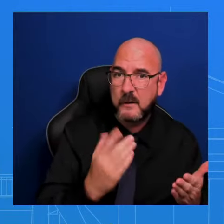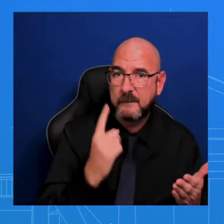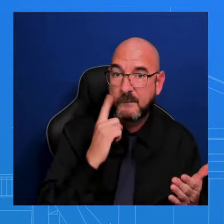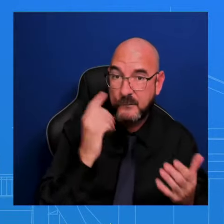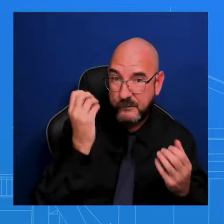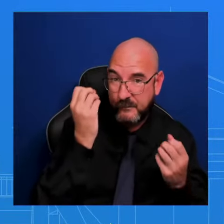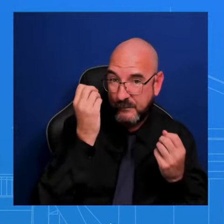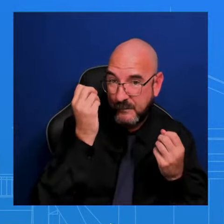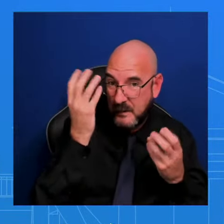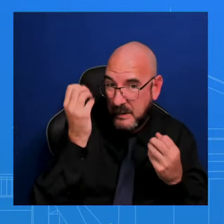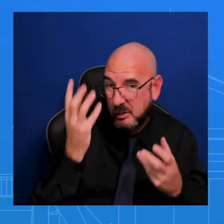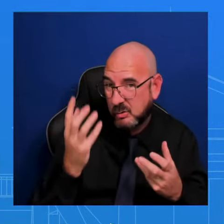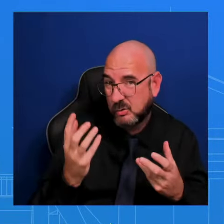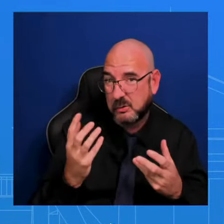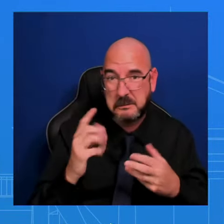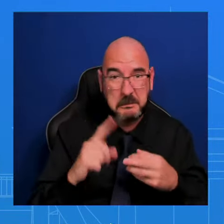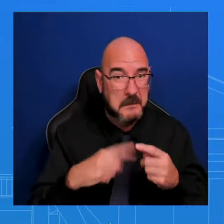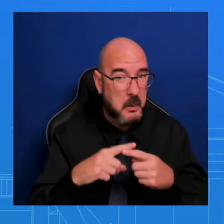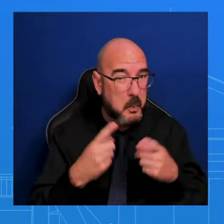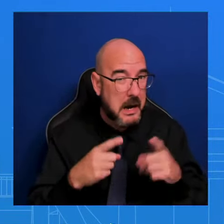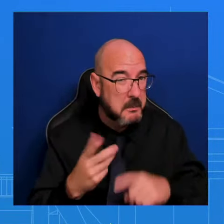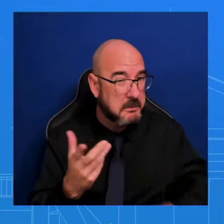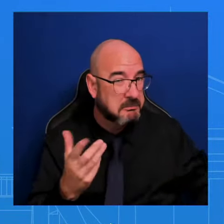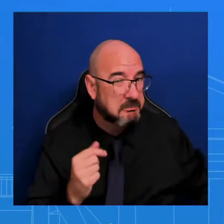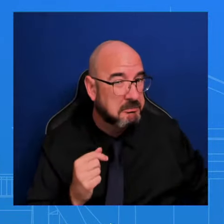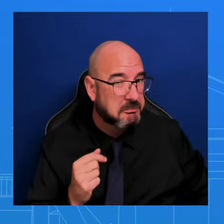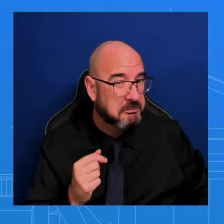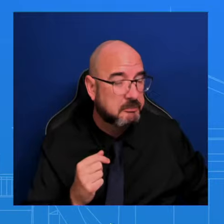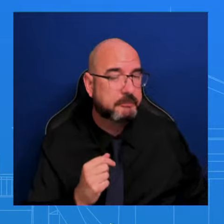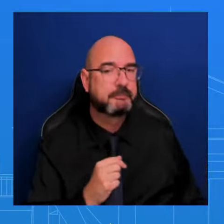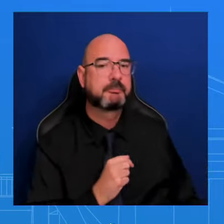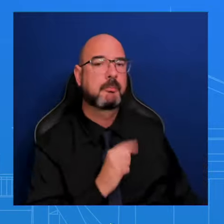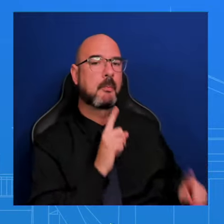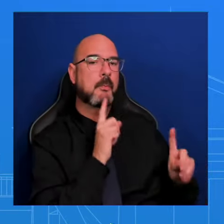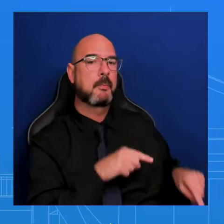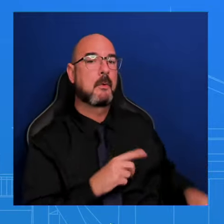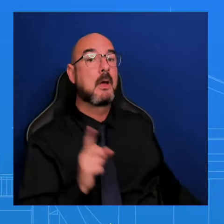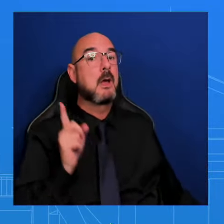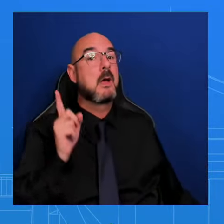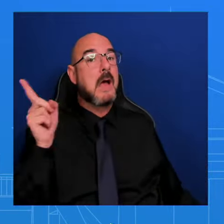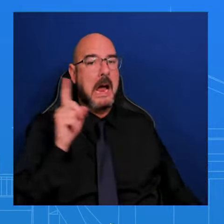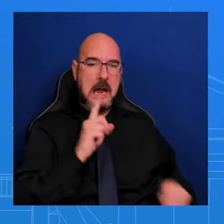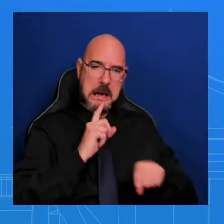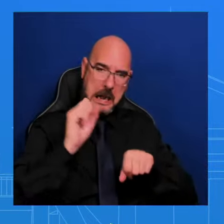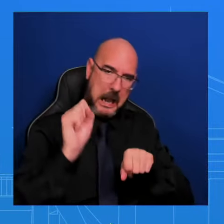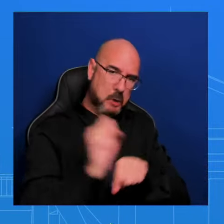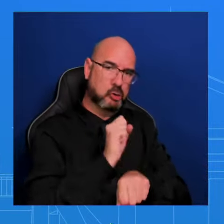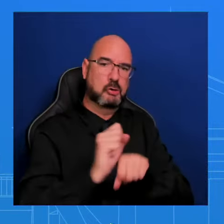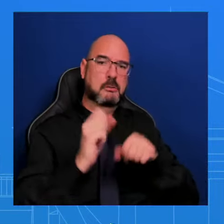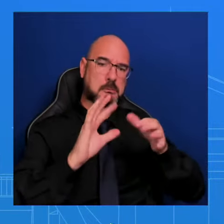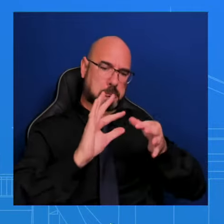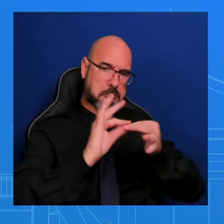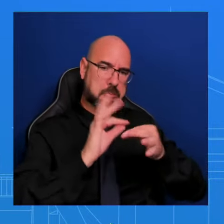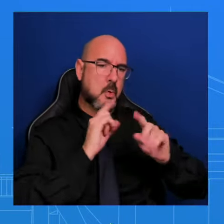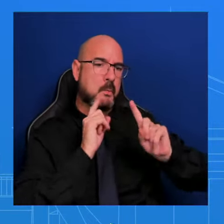Ms. Jean-Pierre: He literally just spoke to this. The Press: I -- Ms. Jean-Pierre: But he just -- he just answered this question. The Press: He said that -- he seemed to -- he said that they were associated with Hamas.